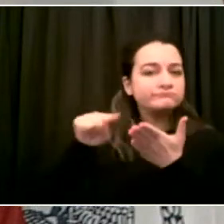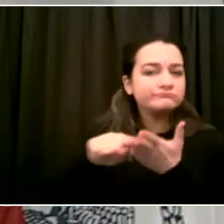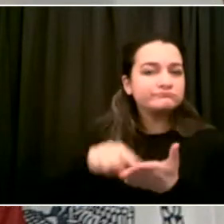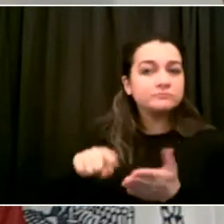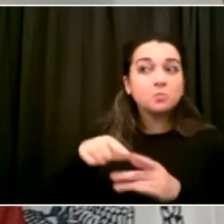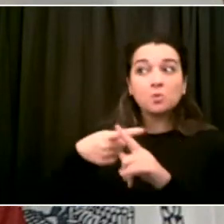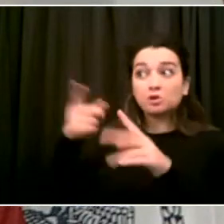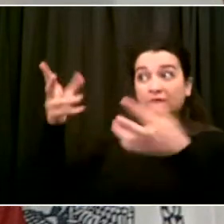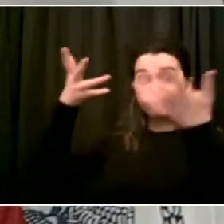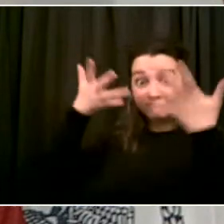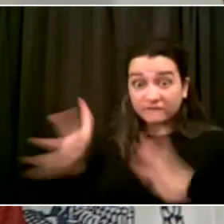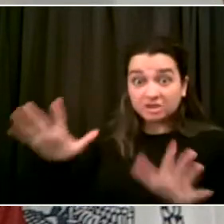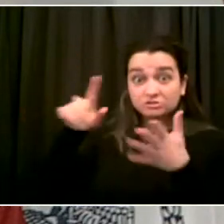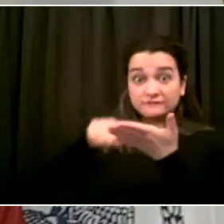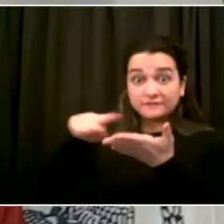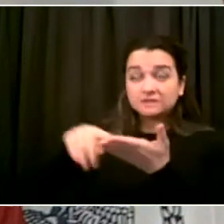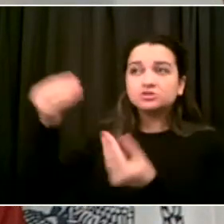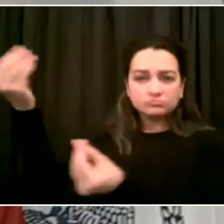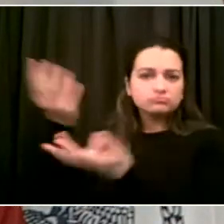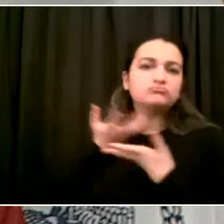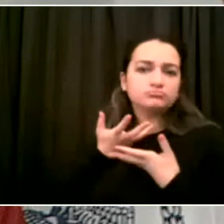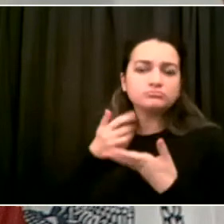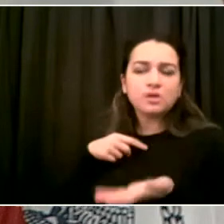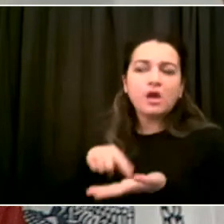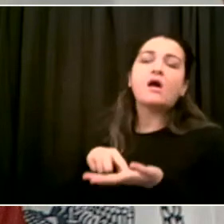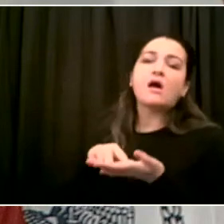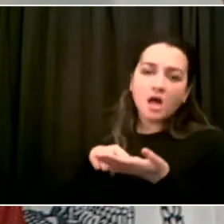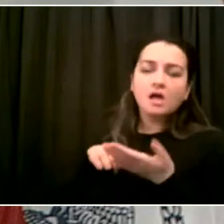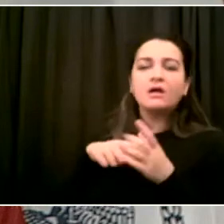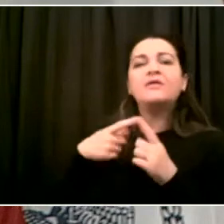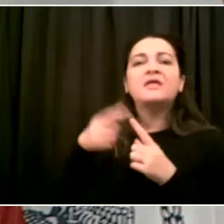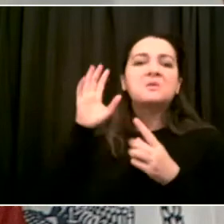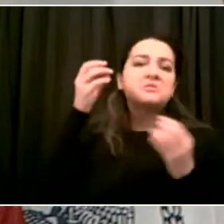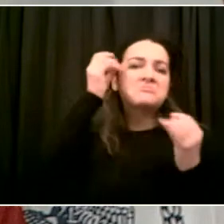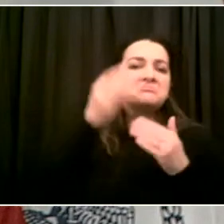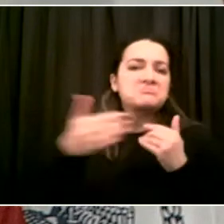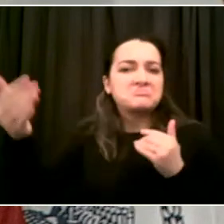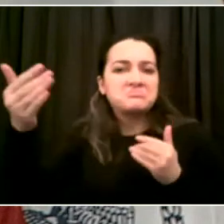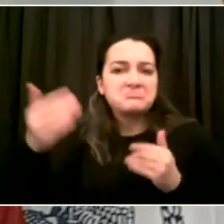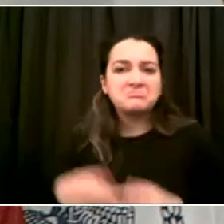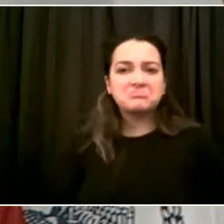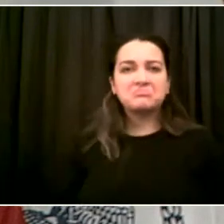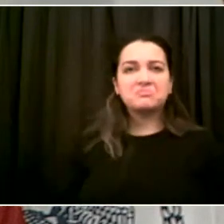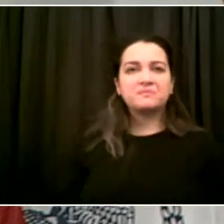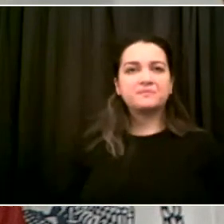FULL INVESTIGATION. EVERYBODY, JUST TO SAY HOW IMPORTANT IT IS, HOW